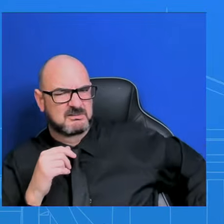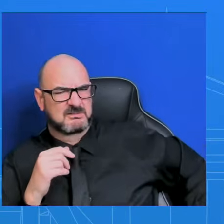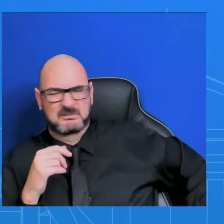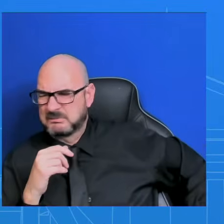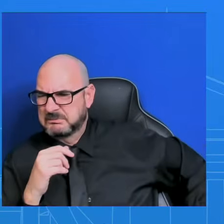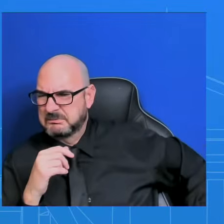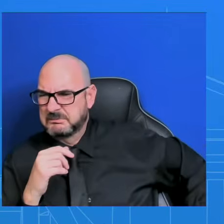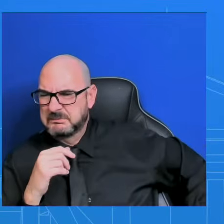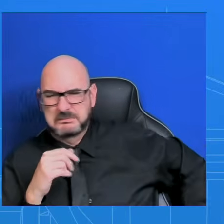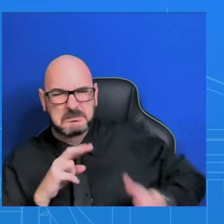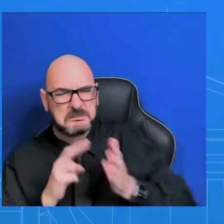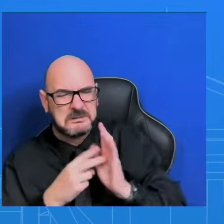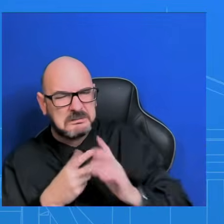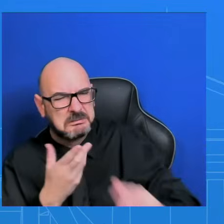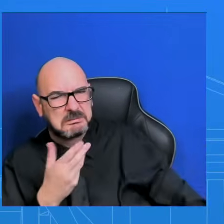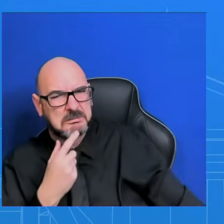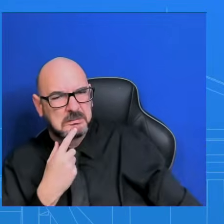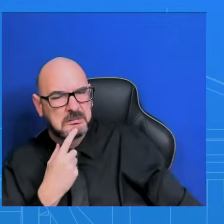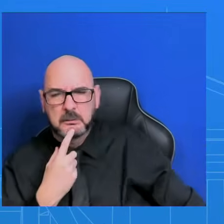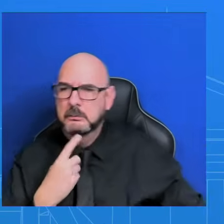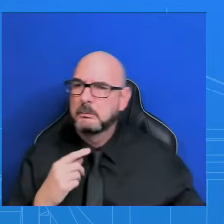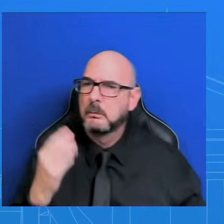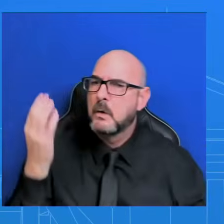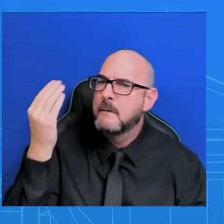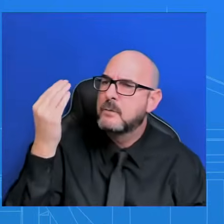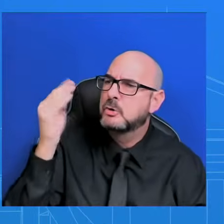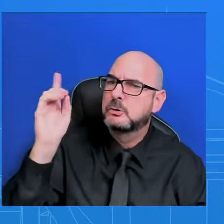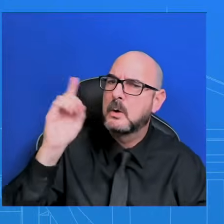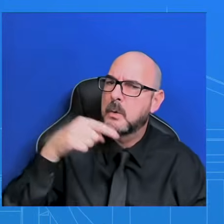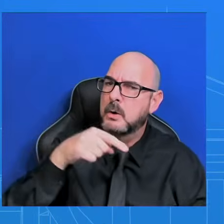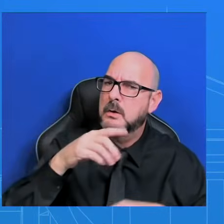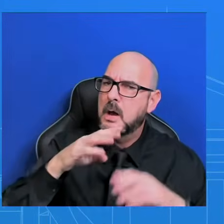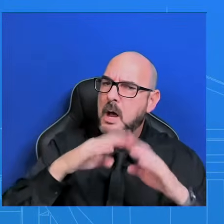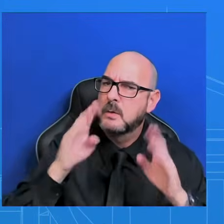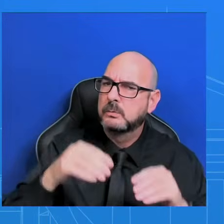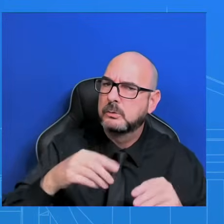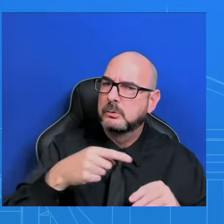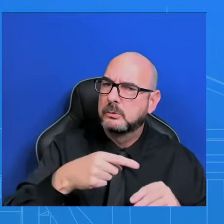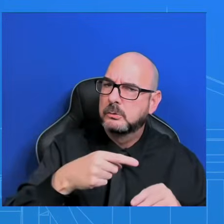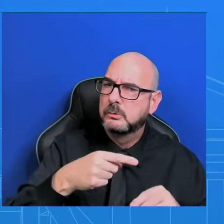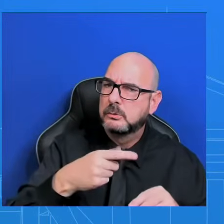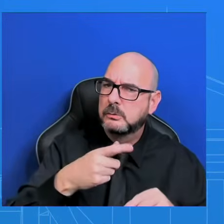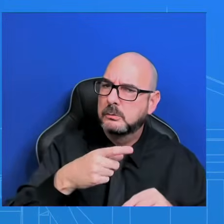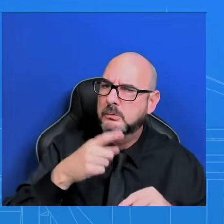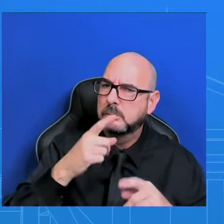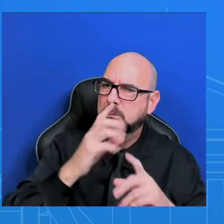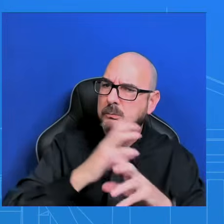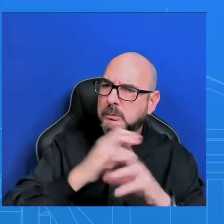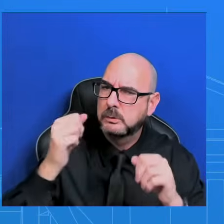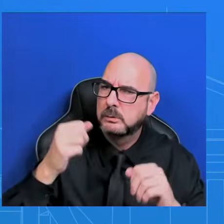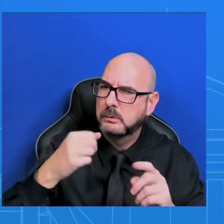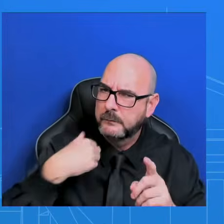in the House believing that -- Ms. Jean-Pierre: Oh, the -- The Press: -- this President has open-border policies? Ms. Jean-Pierre: Well, look, we've been very clear.